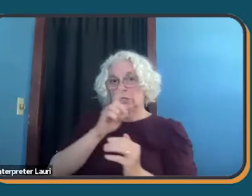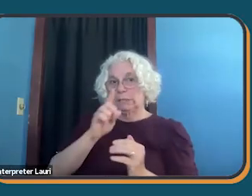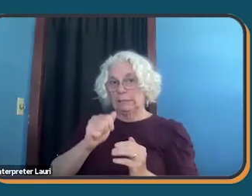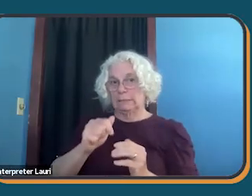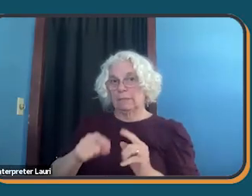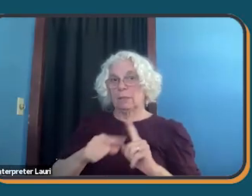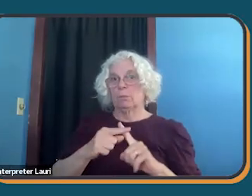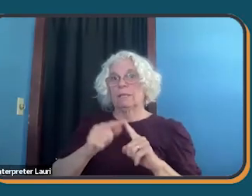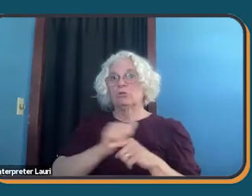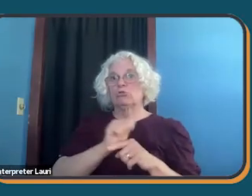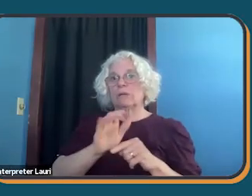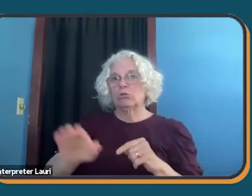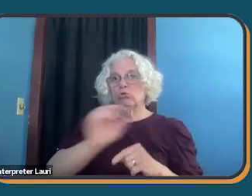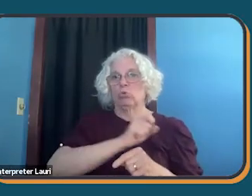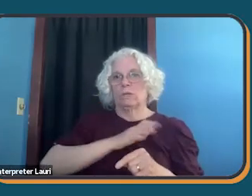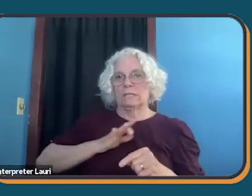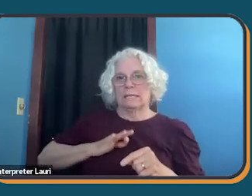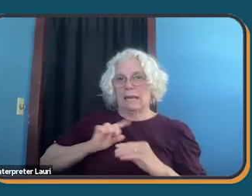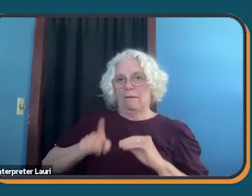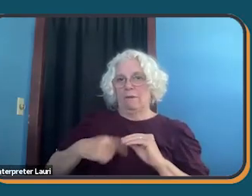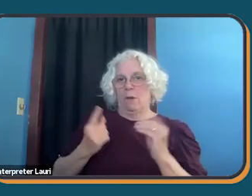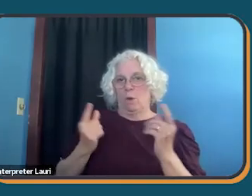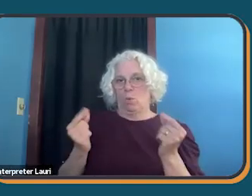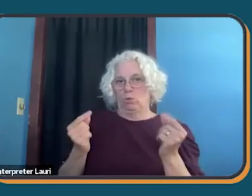and also for training office staff on these practices.